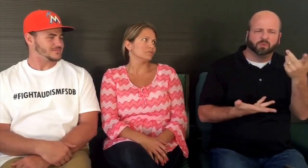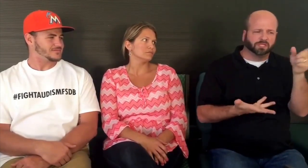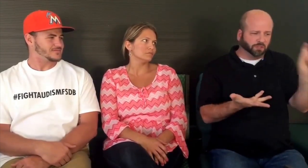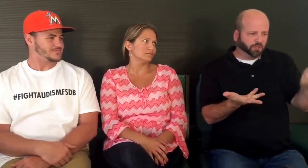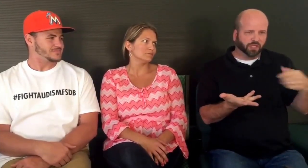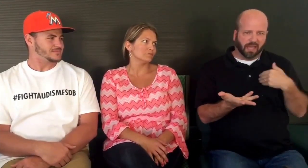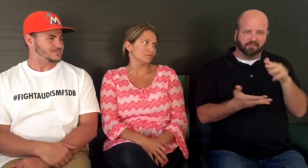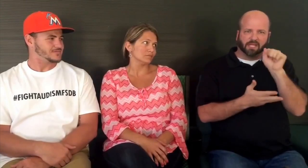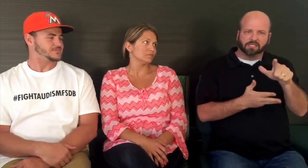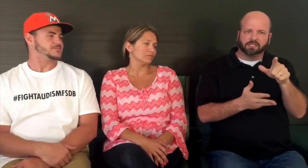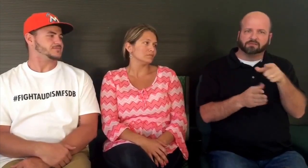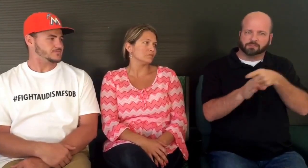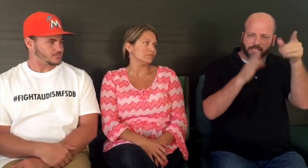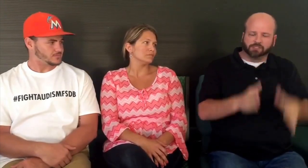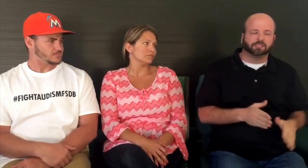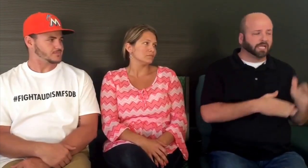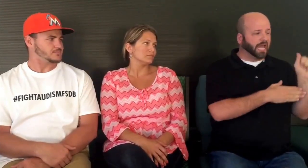They should have ASL specialists.